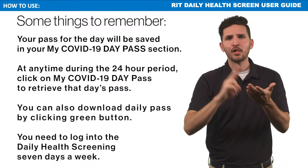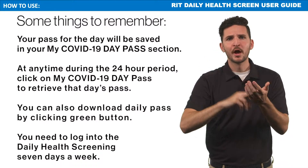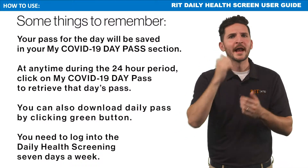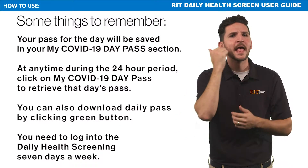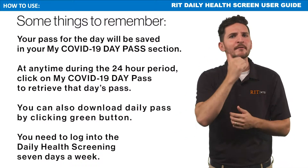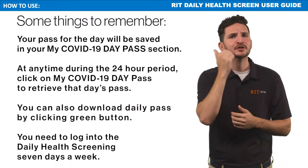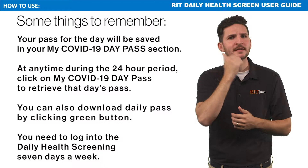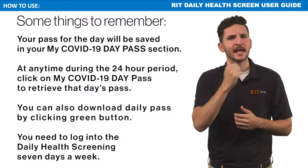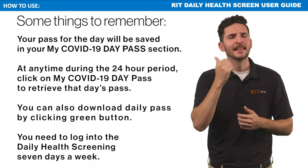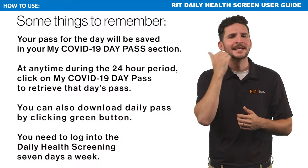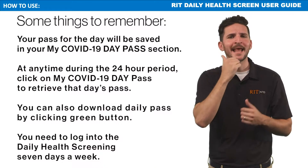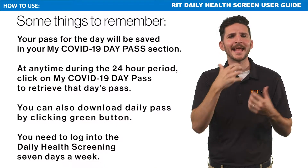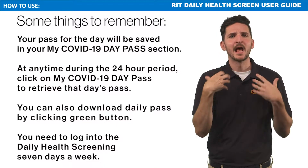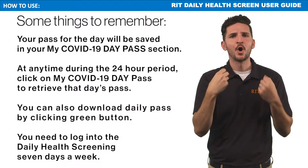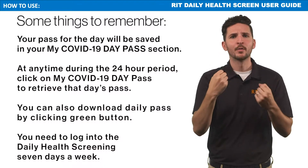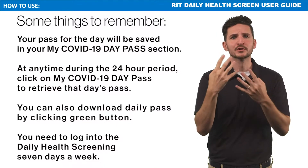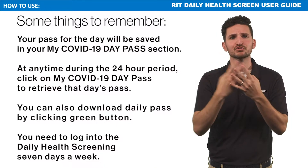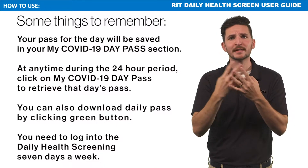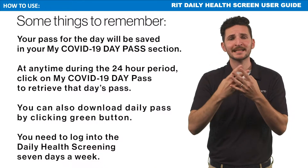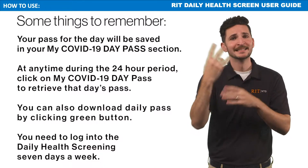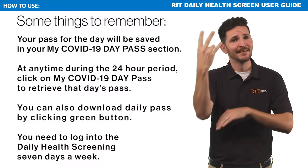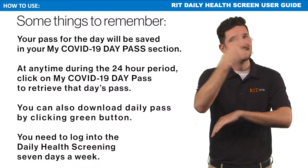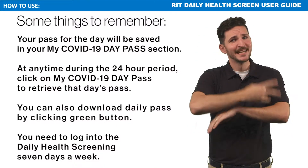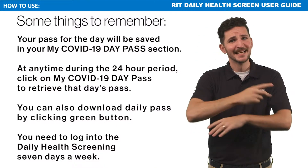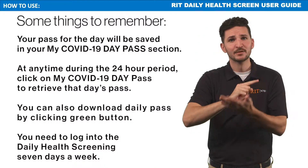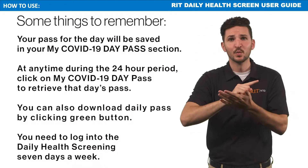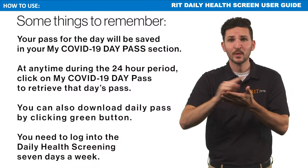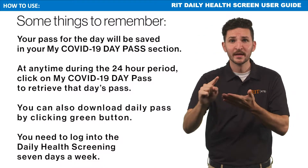You need to log into the Daily Health Screening seven days a week –